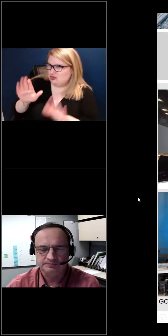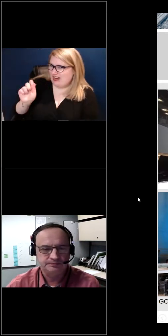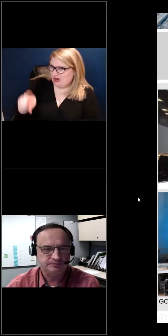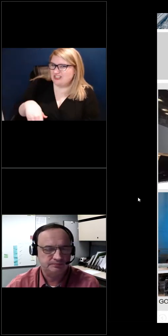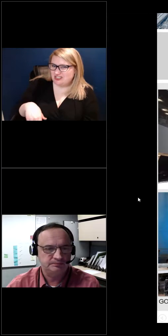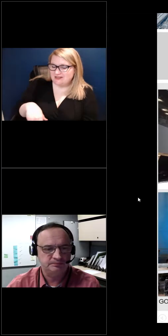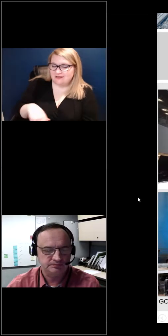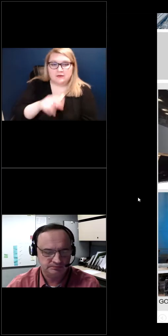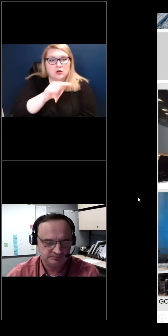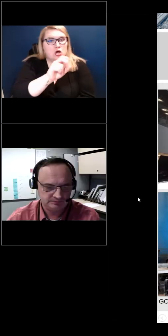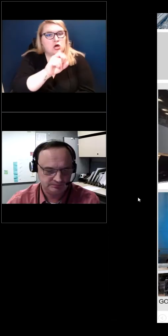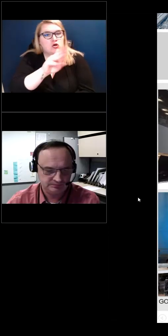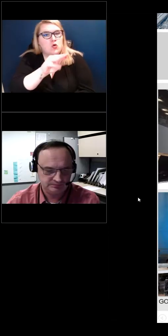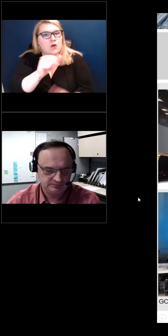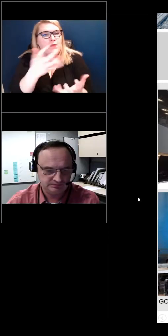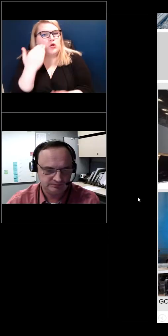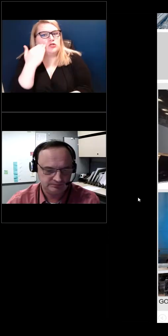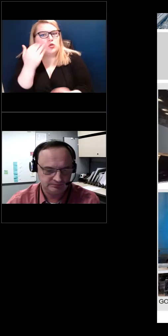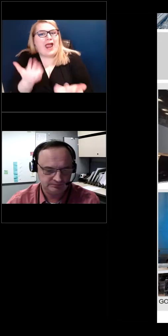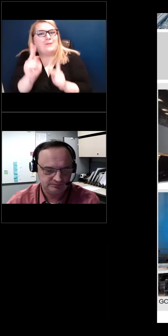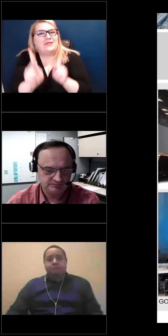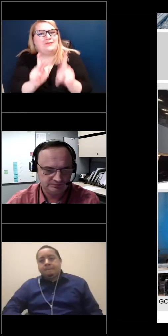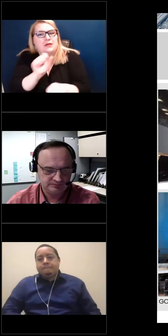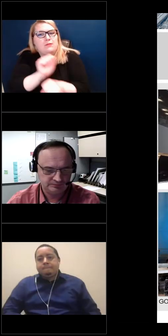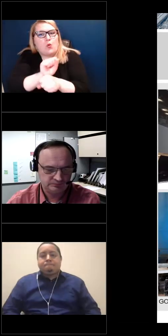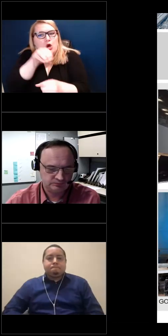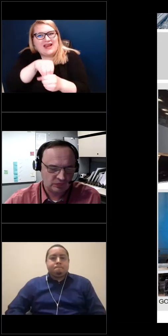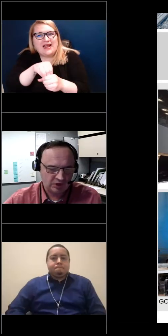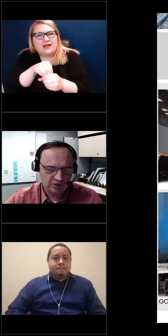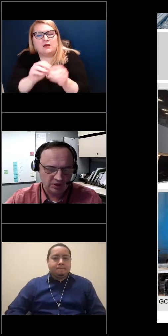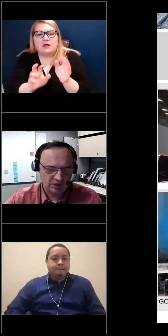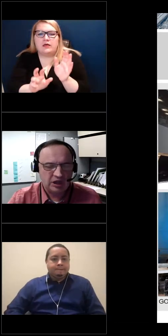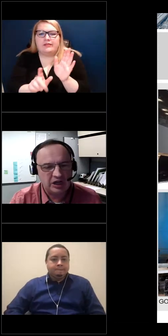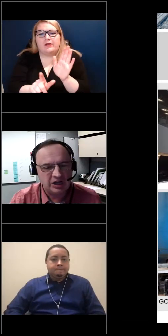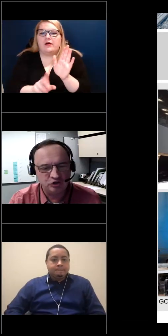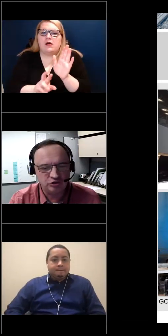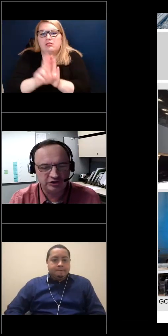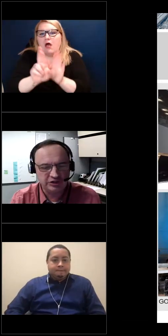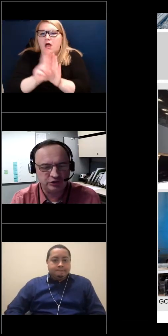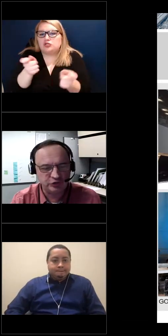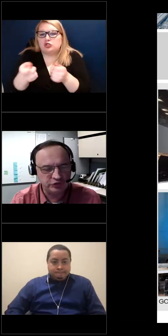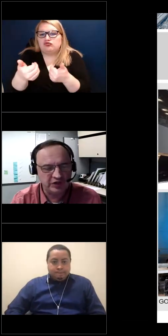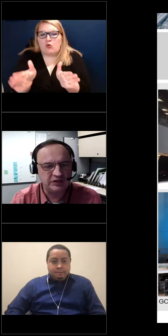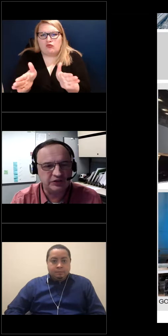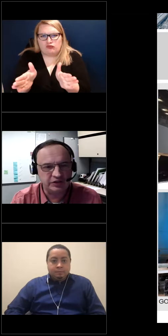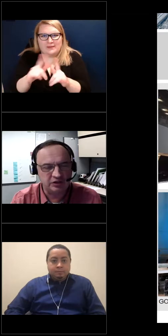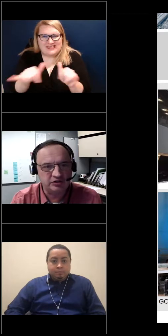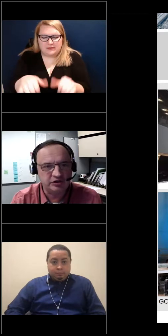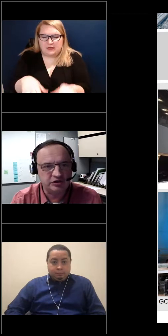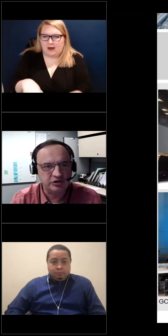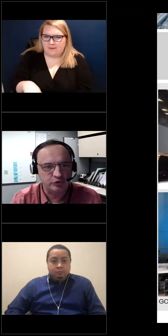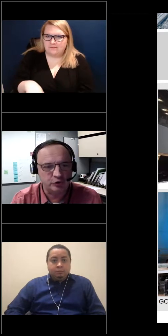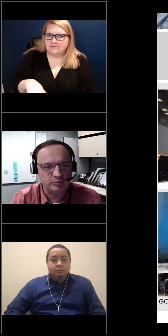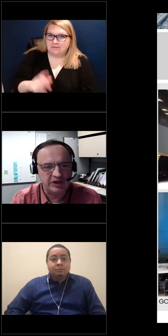"How many people work in the launch control room at one time?" Usually there's two sides to the launch control room